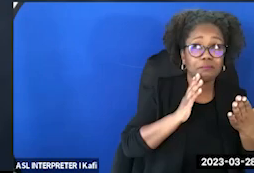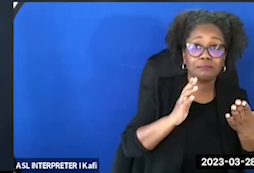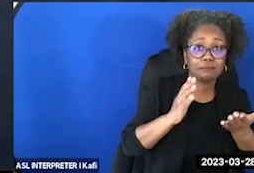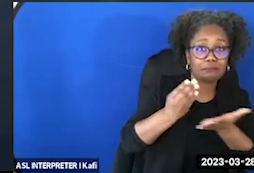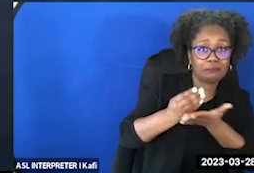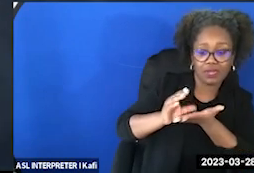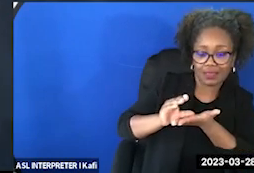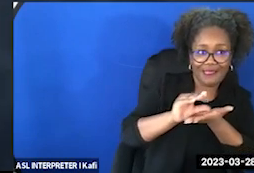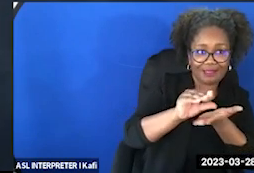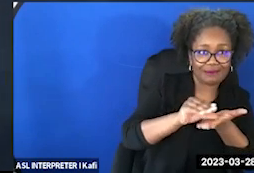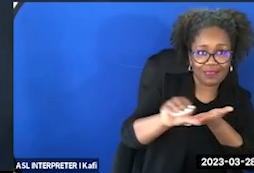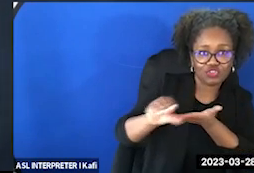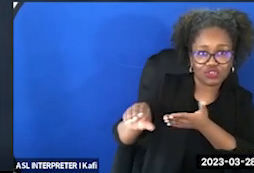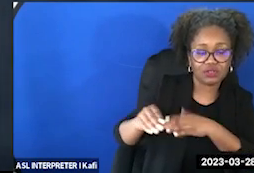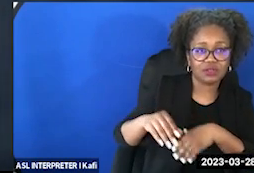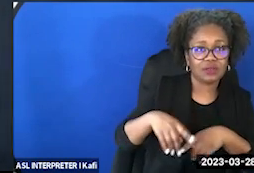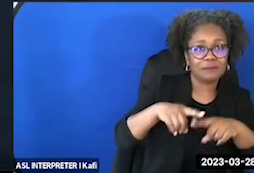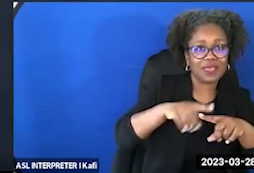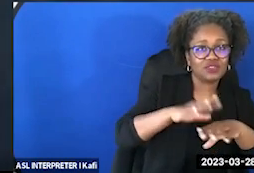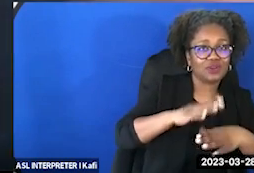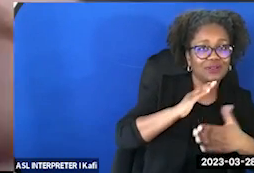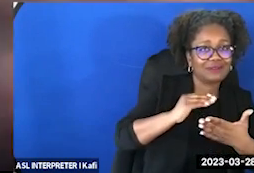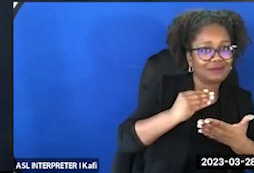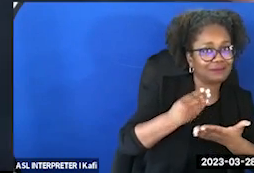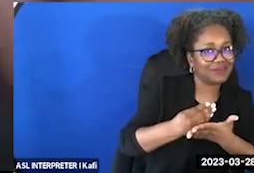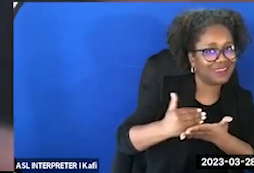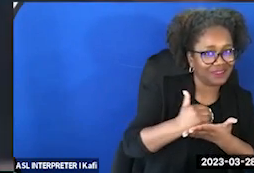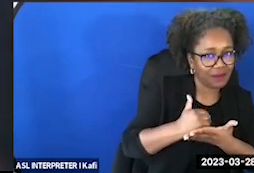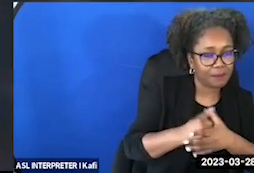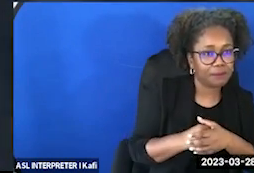Debbie Stine, Science & Technology Policy Academy: And then that ease of clickability where you're gonna have to, Basically.